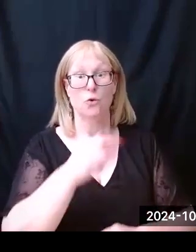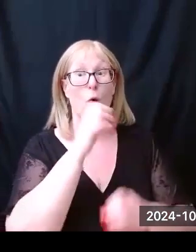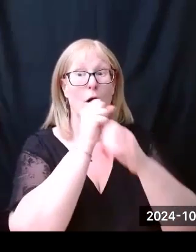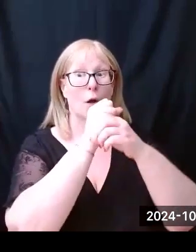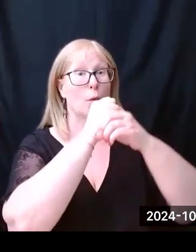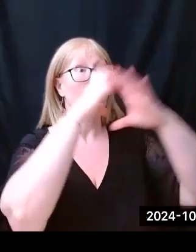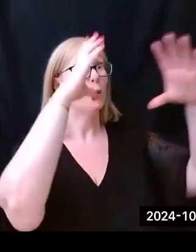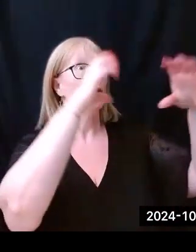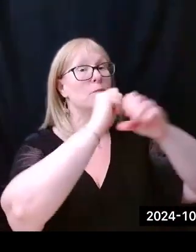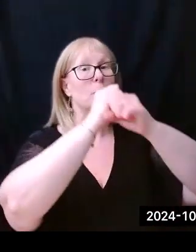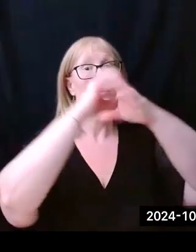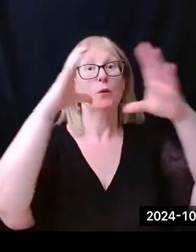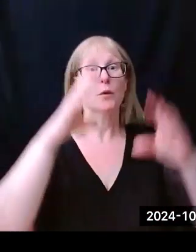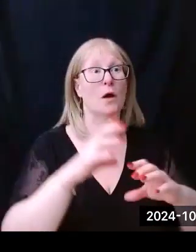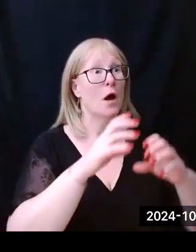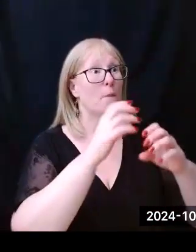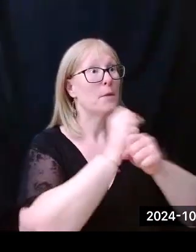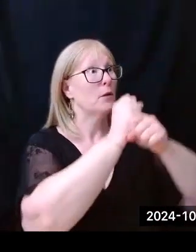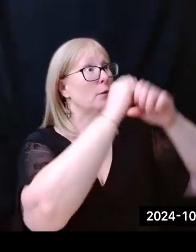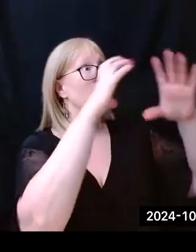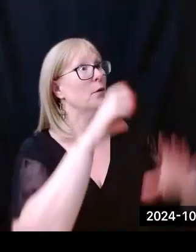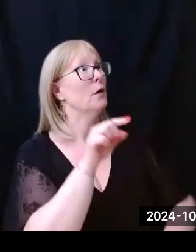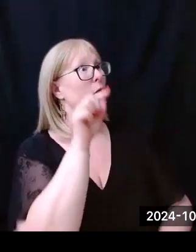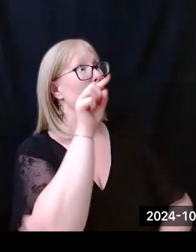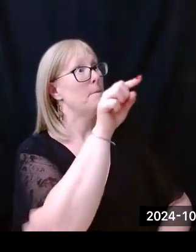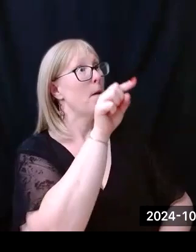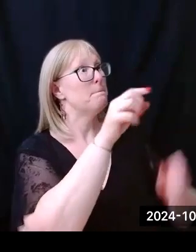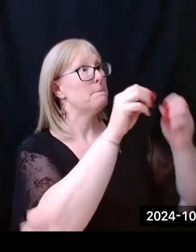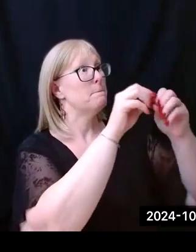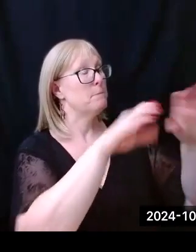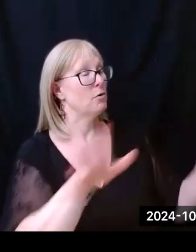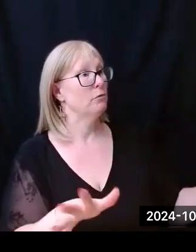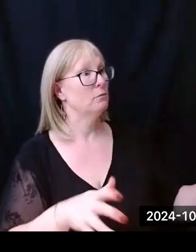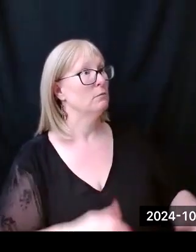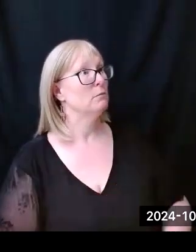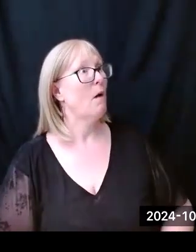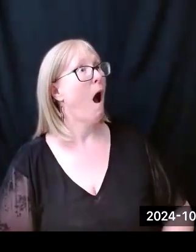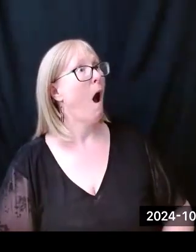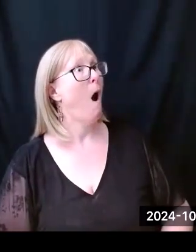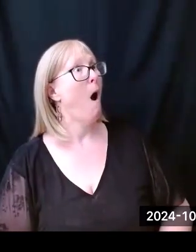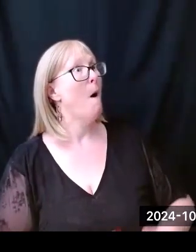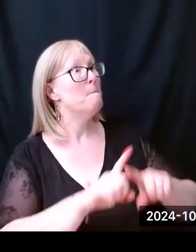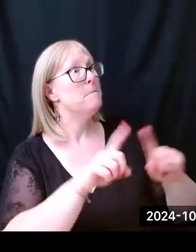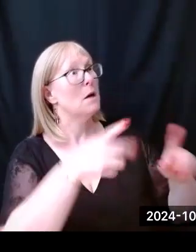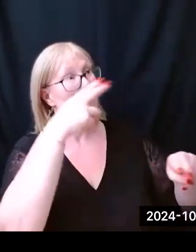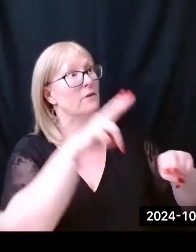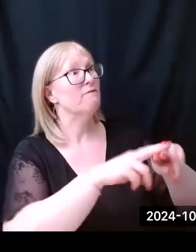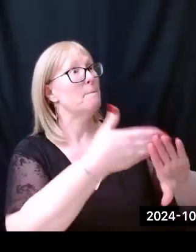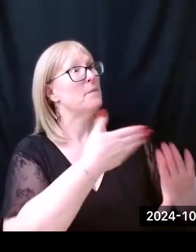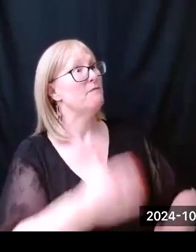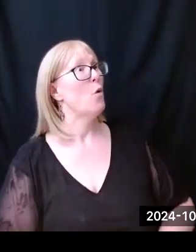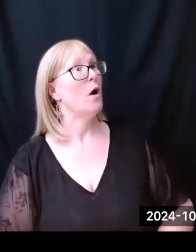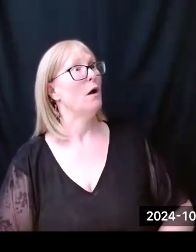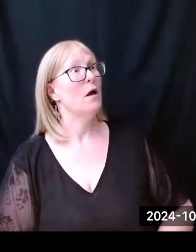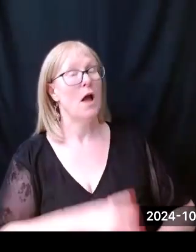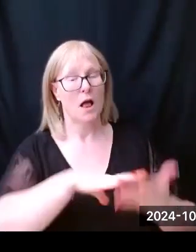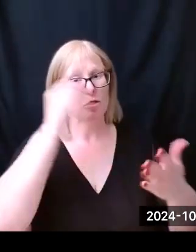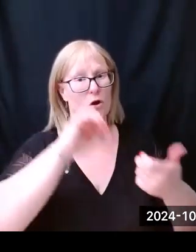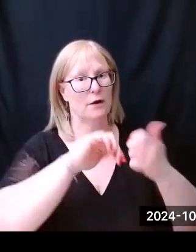gone. But wasn't that an awesome experience. And, you know, when we can learn to deal with the fact that our bubble popped, or our tower fell over and we